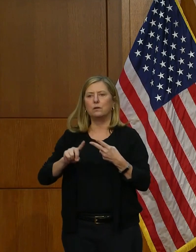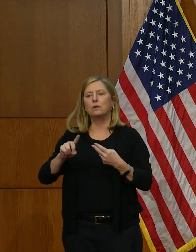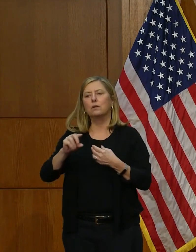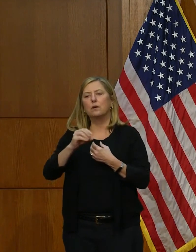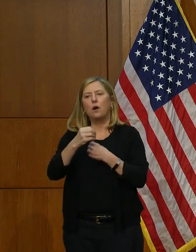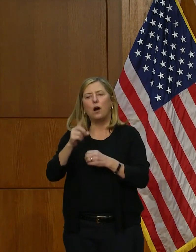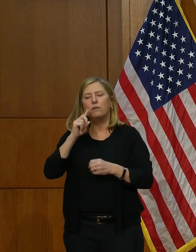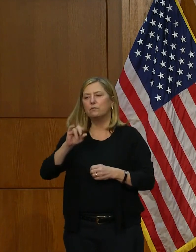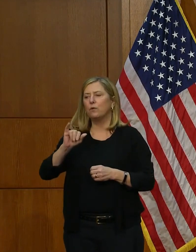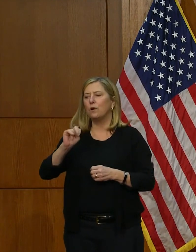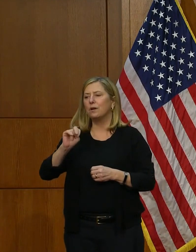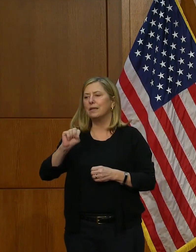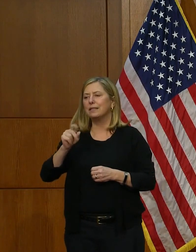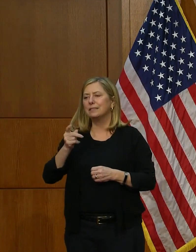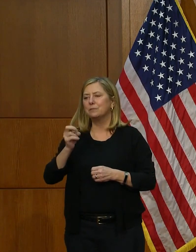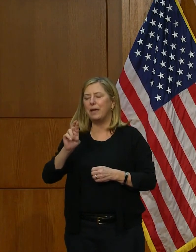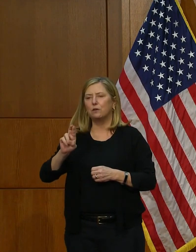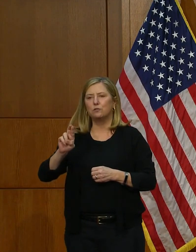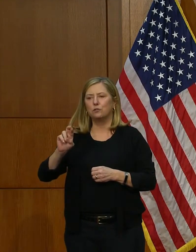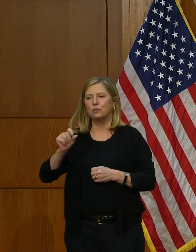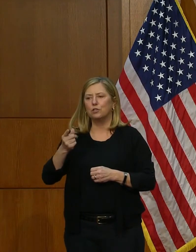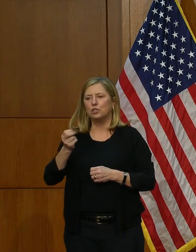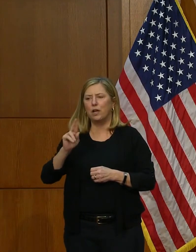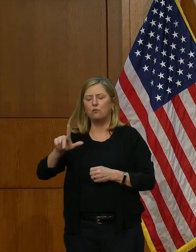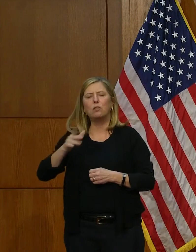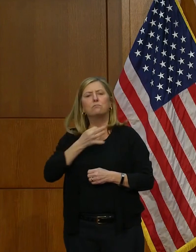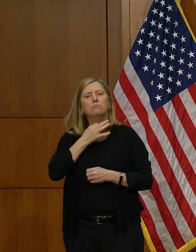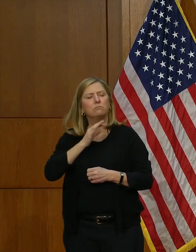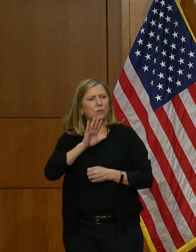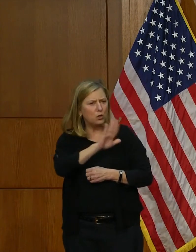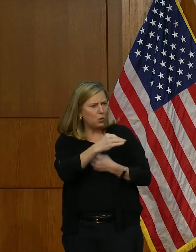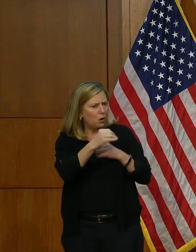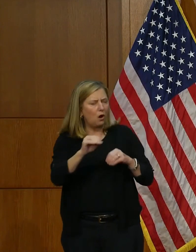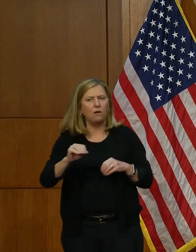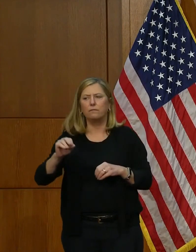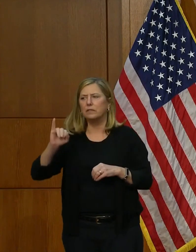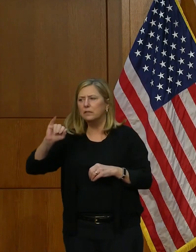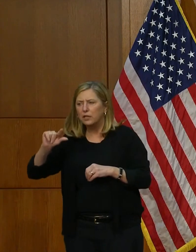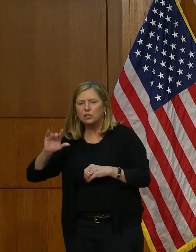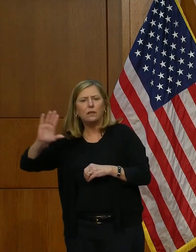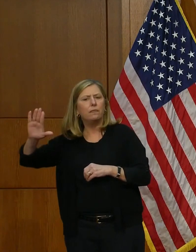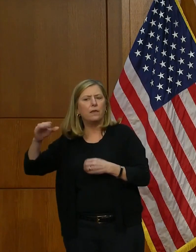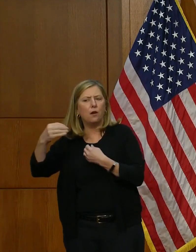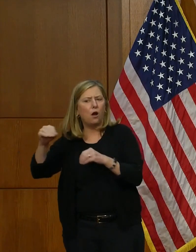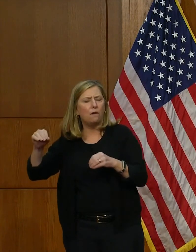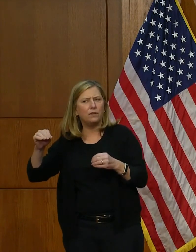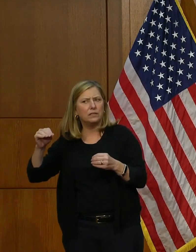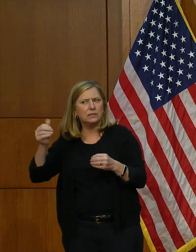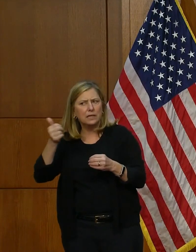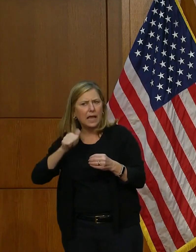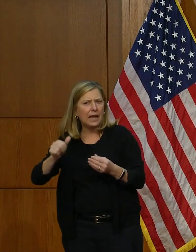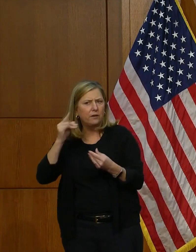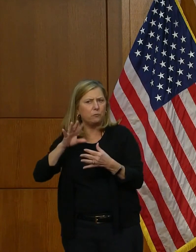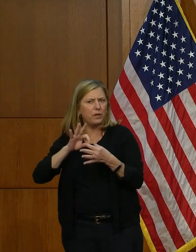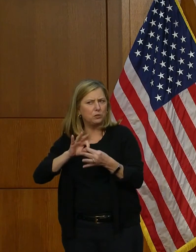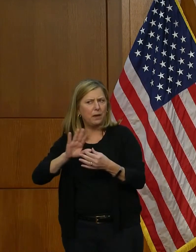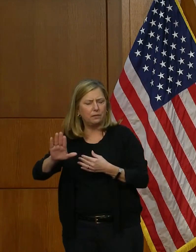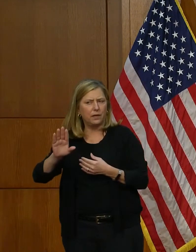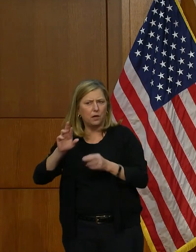THE PAROLE BOARD AND THE OFFICE OF INSPECTOR GENERAL? CAN YOU HELP CLARIFY FOR US? WHAT ROLE YOUR OFFICE AND, UH, THE OFFICE